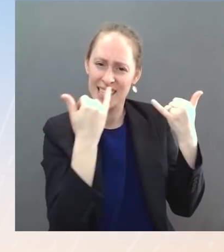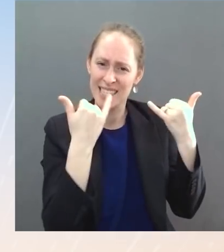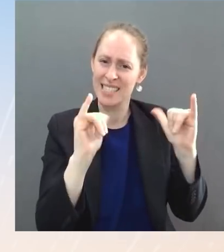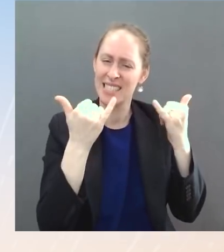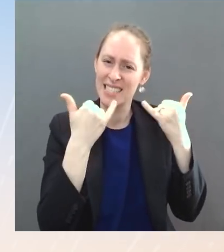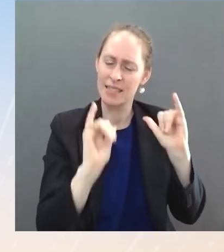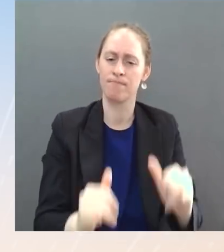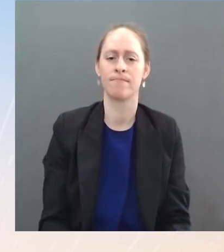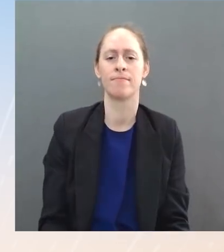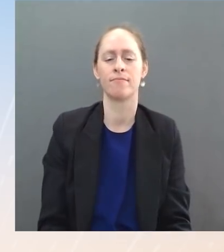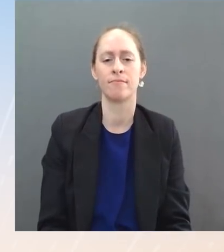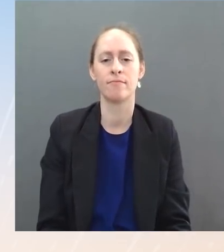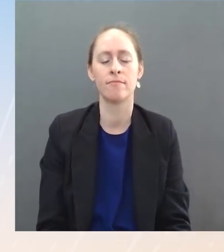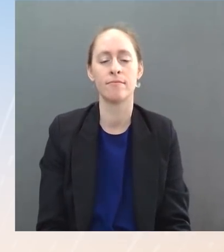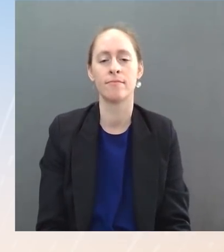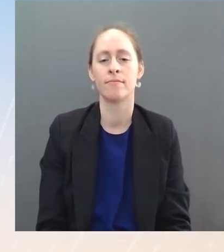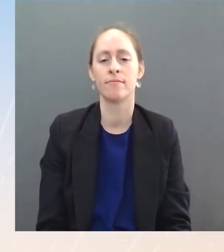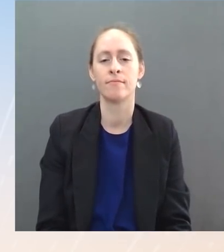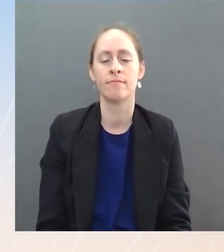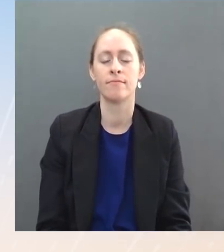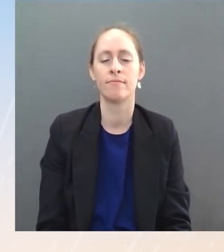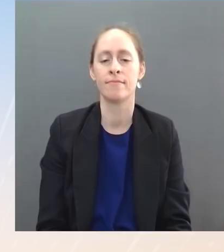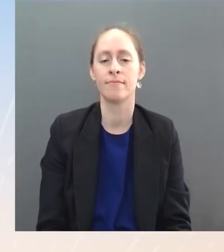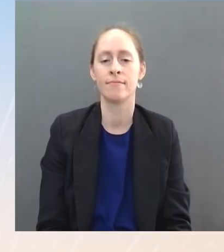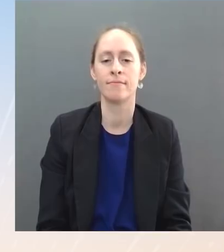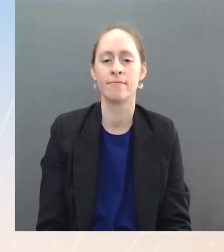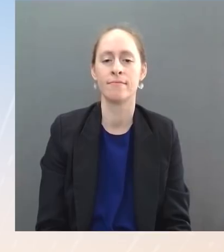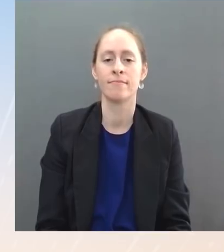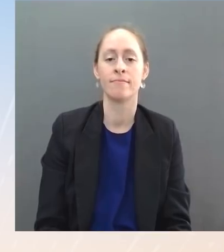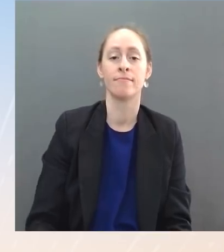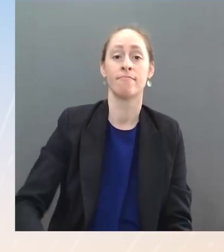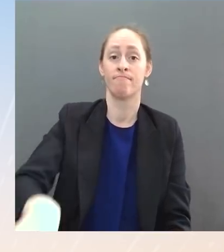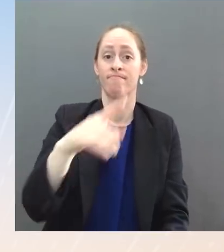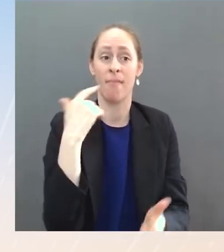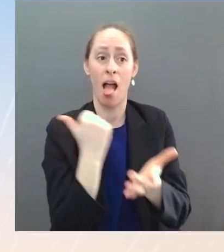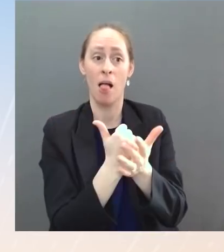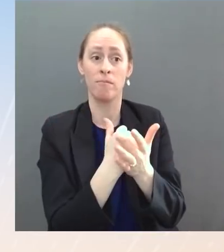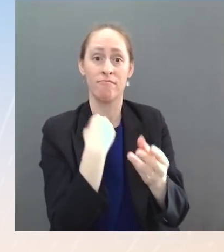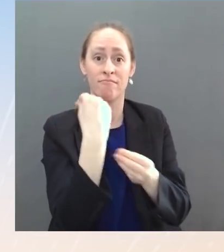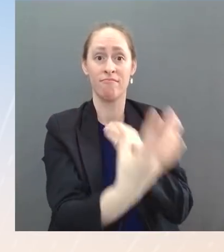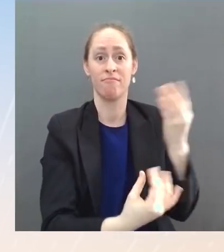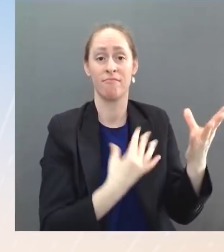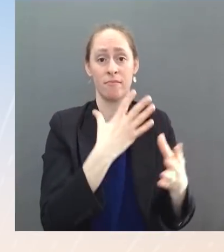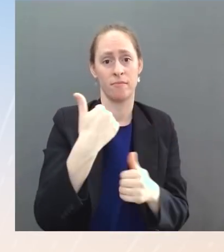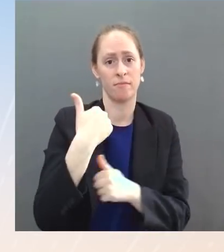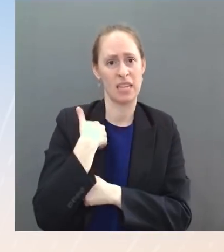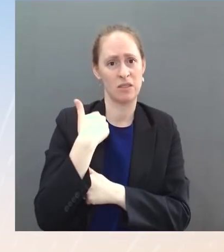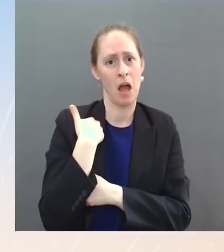is having a critical impact on this conflict. Ukrainians are effectively defending themselves